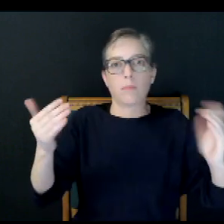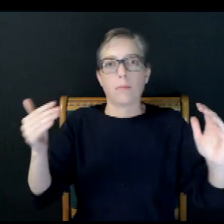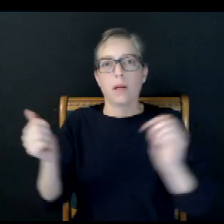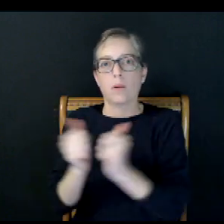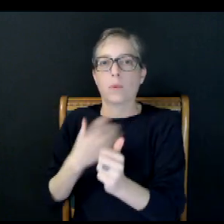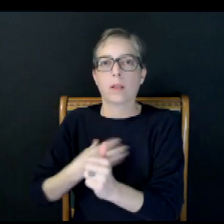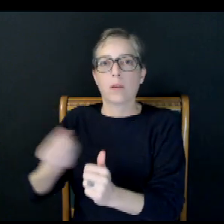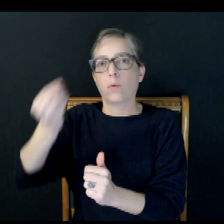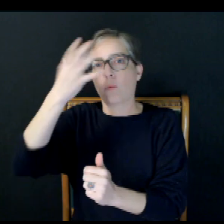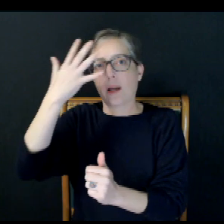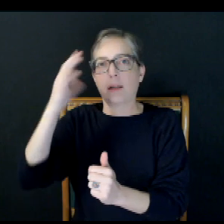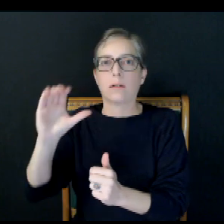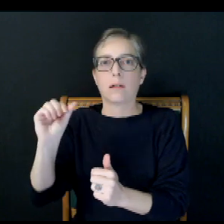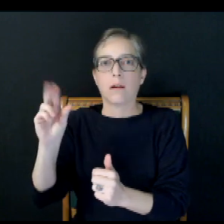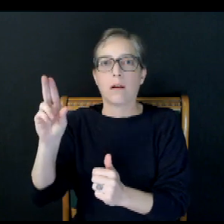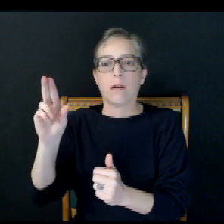Next slide, please.